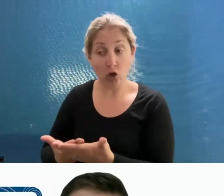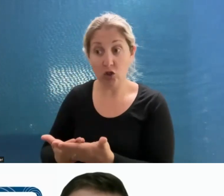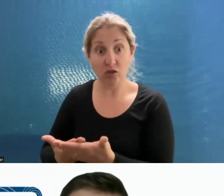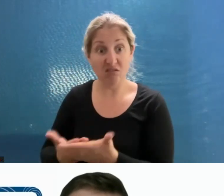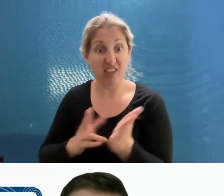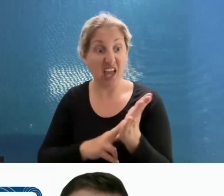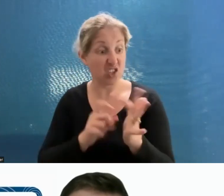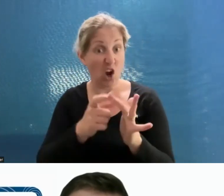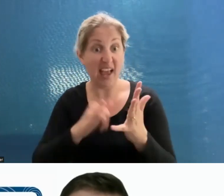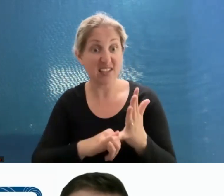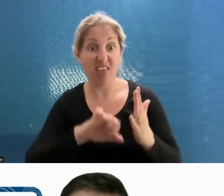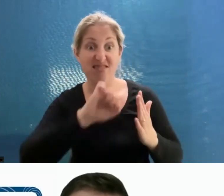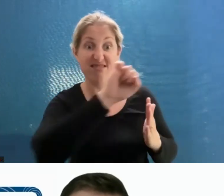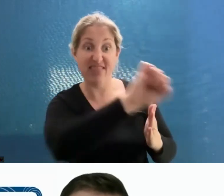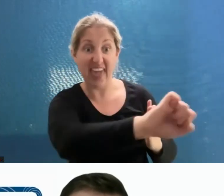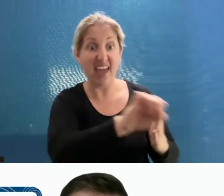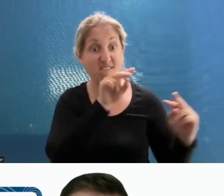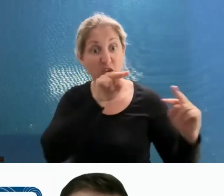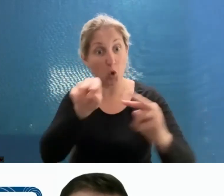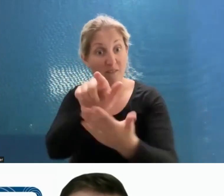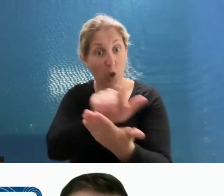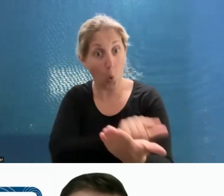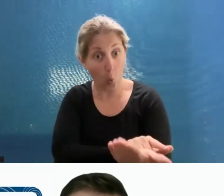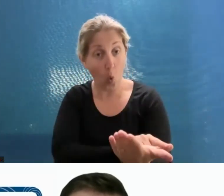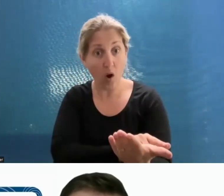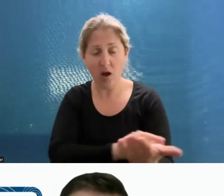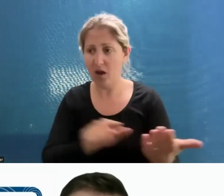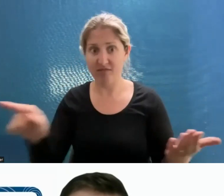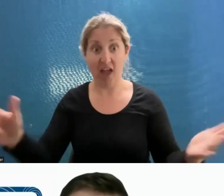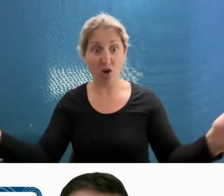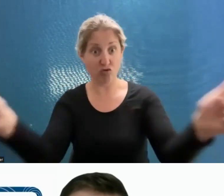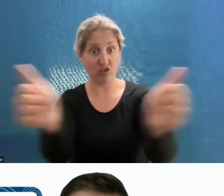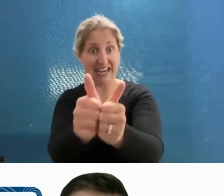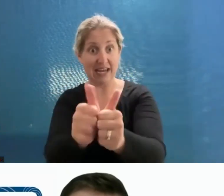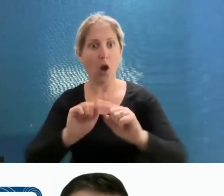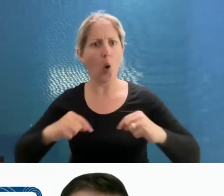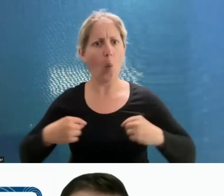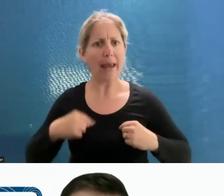of the law, we could explain what our difference of view compared to the agencies was to a